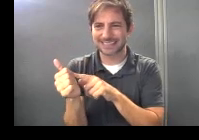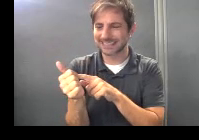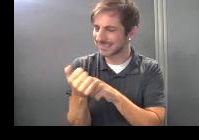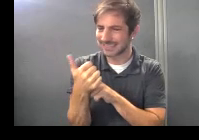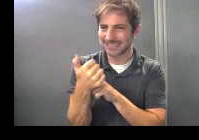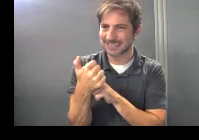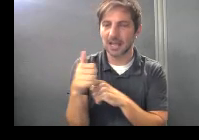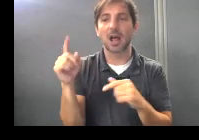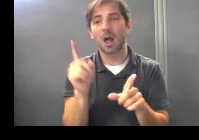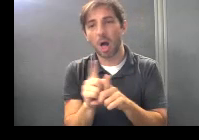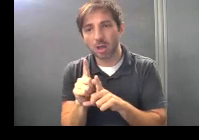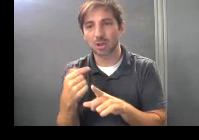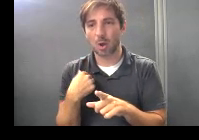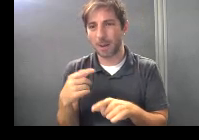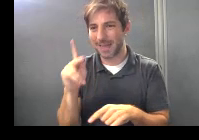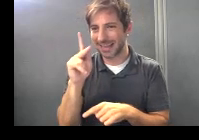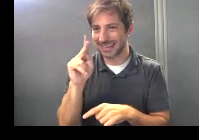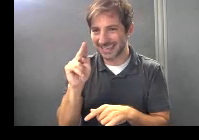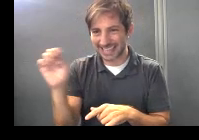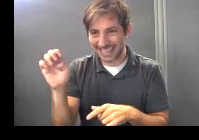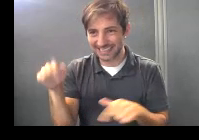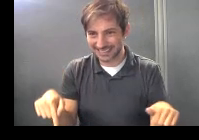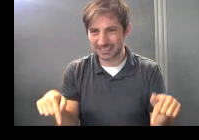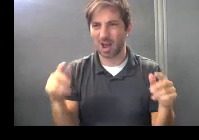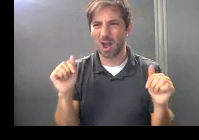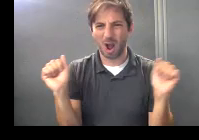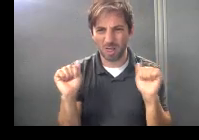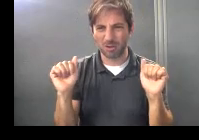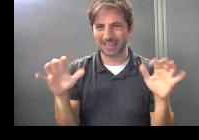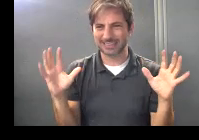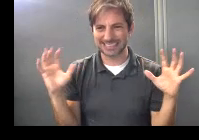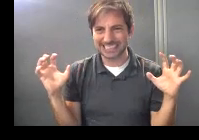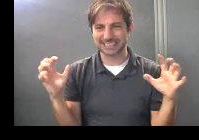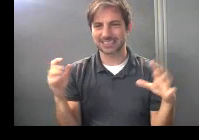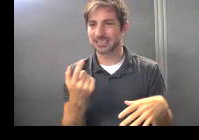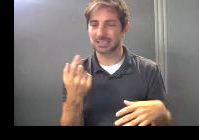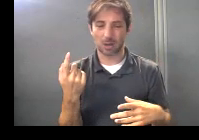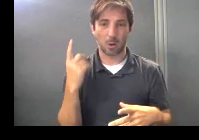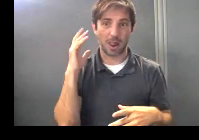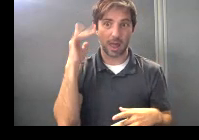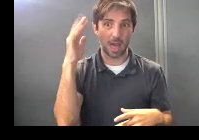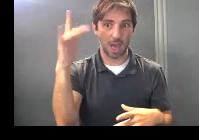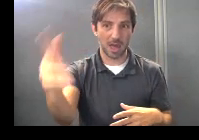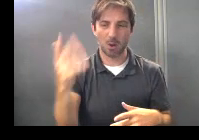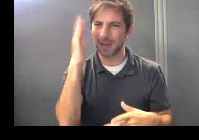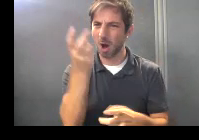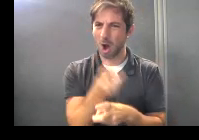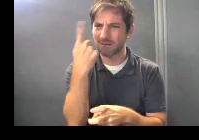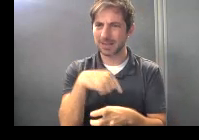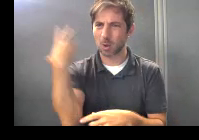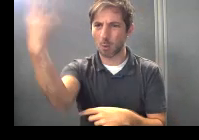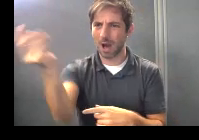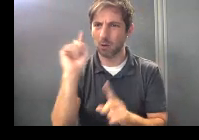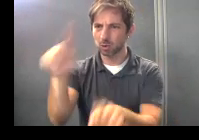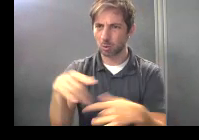AT SOME POINT IT WILL BE DIFFICULT TO GET OUT.